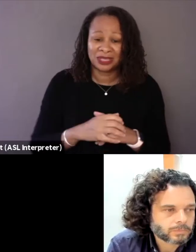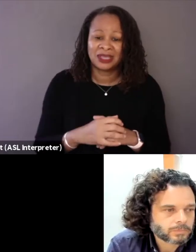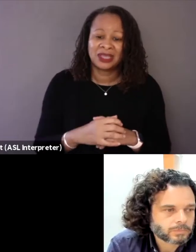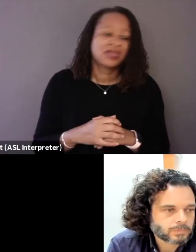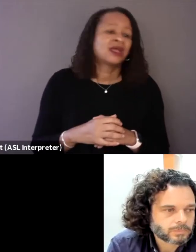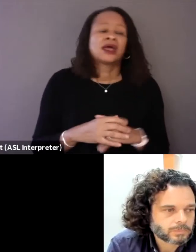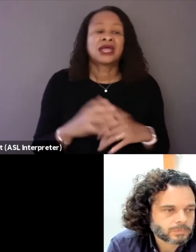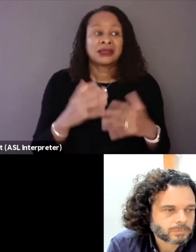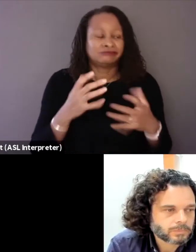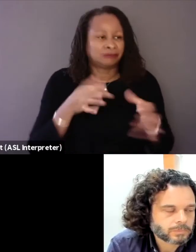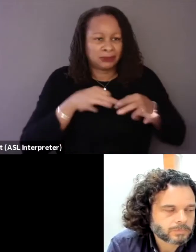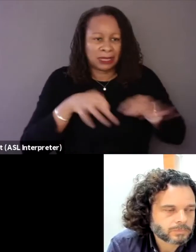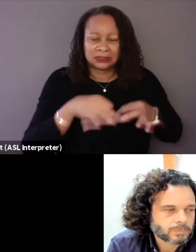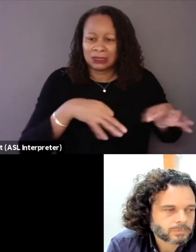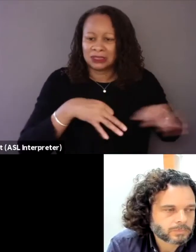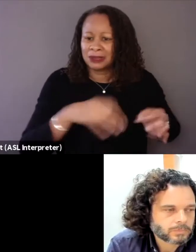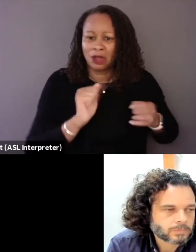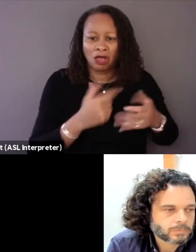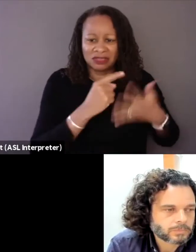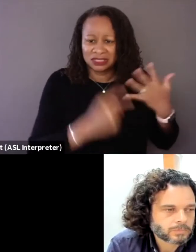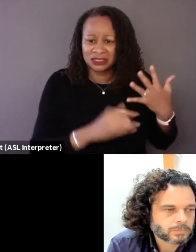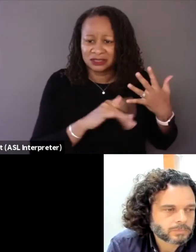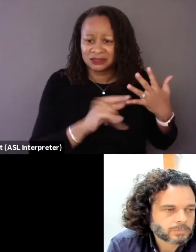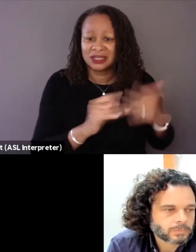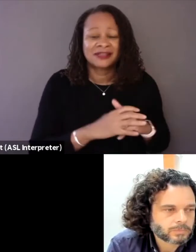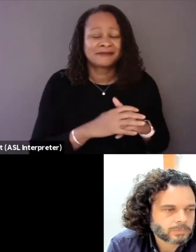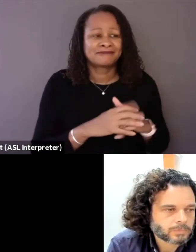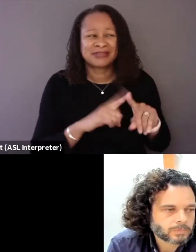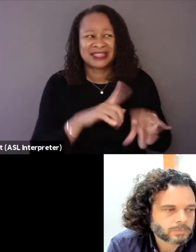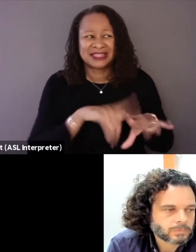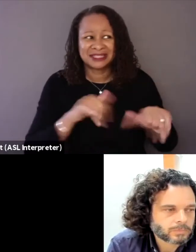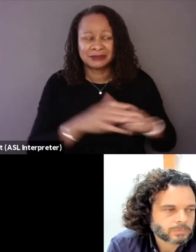and what you need to be open to you try to explain it. But at the same time, there's, I think,